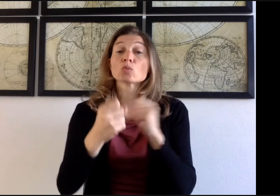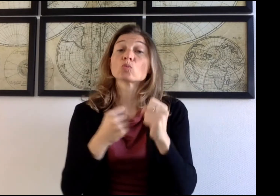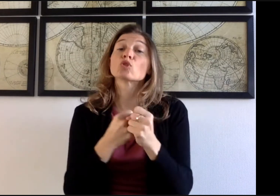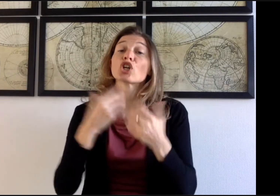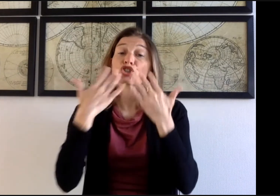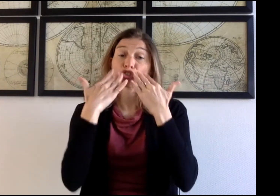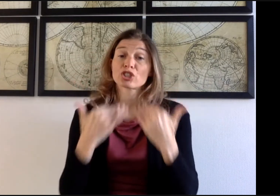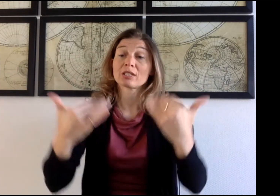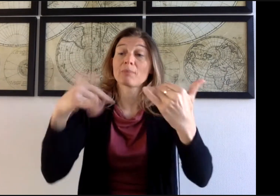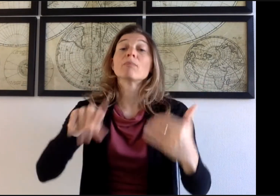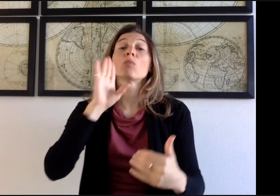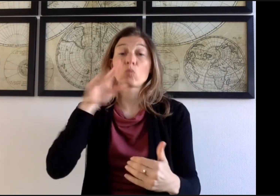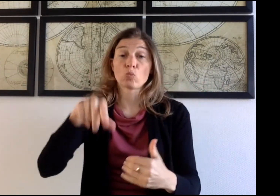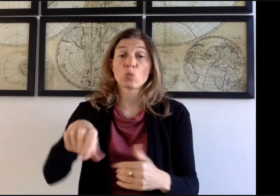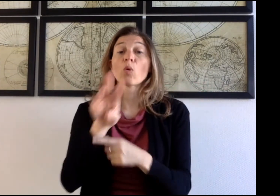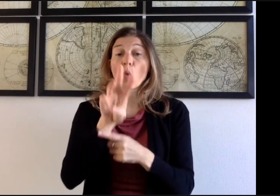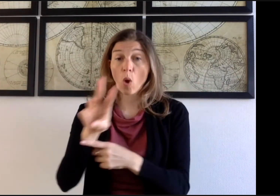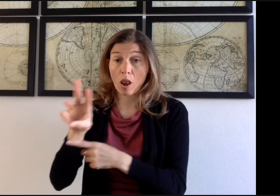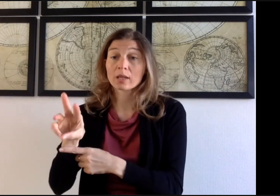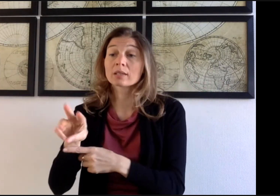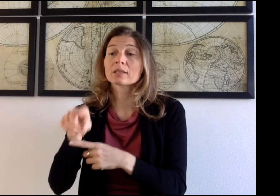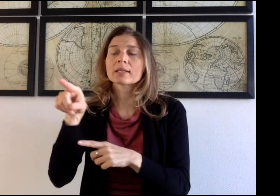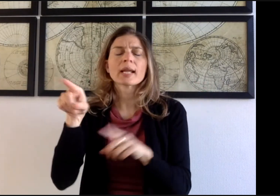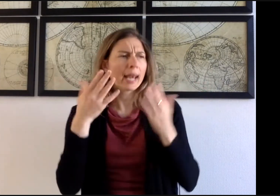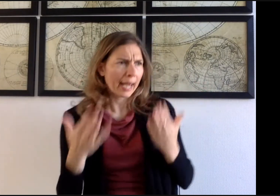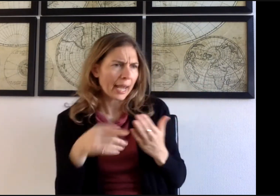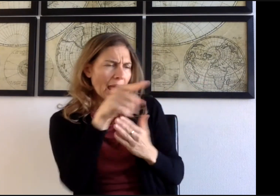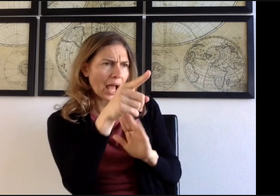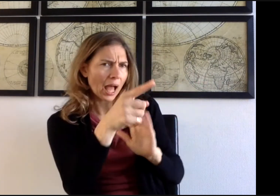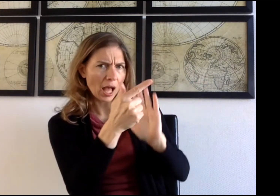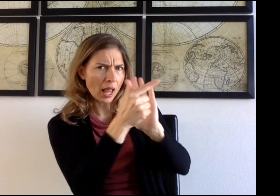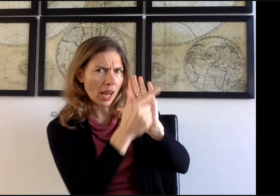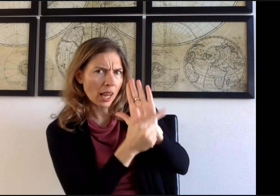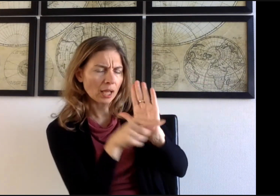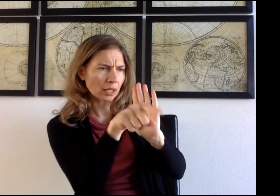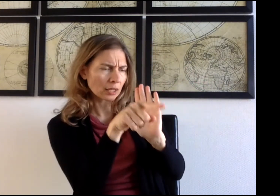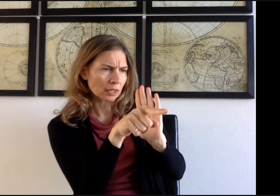we're having continuous legal support, you'll receive amended AGA invitation